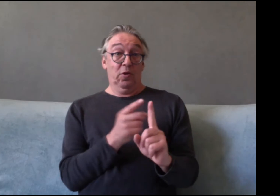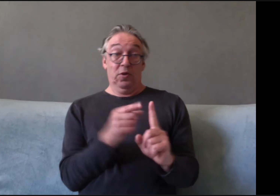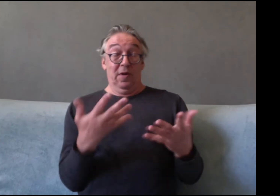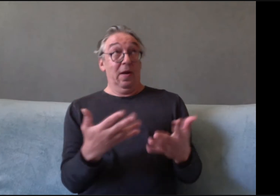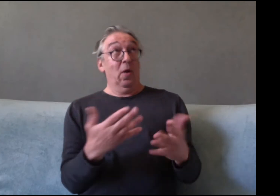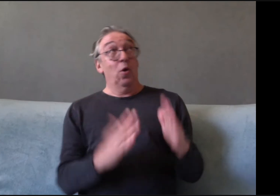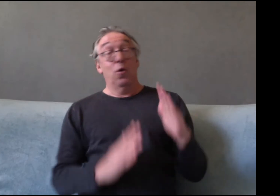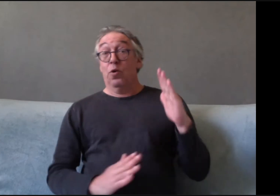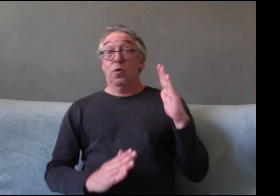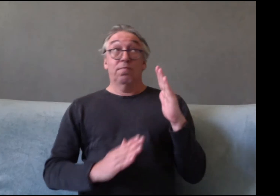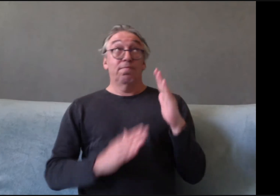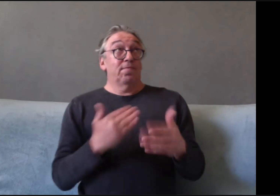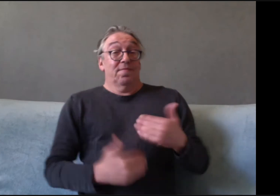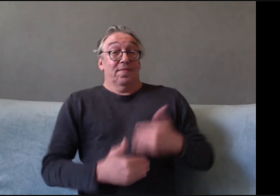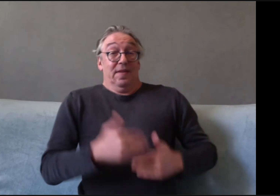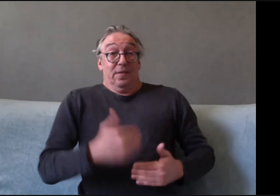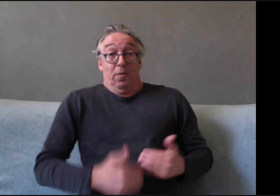The first is about the welfare system.